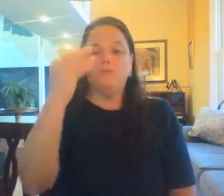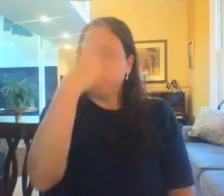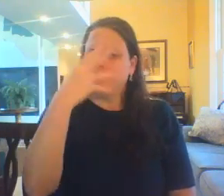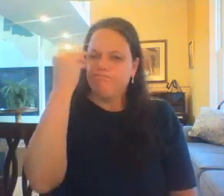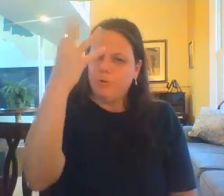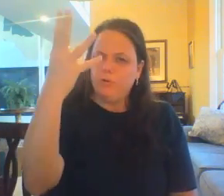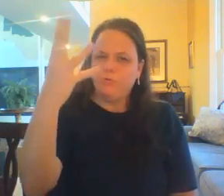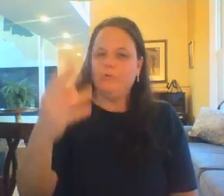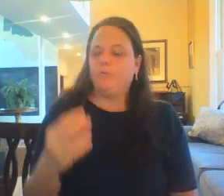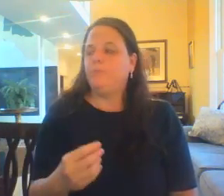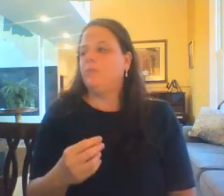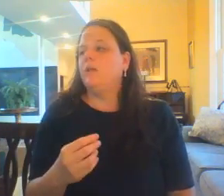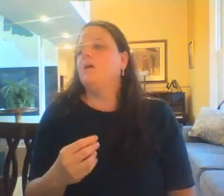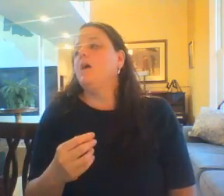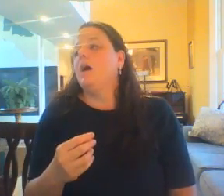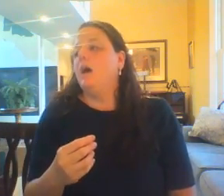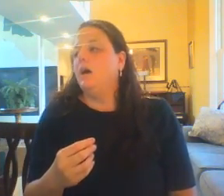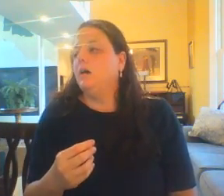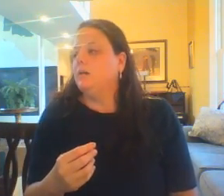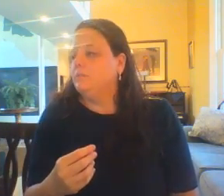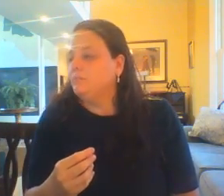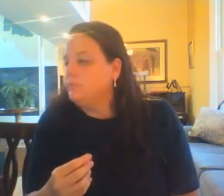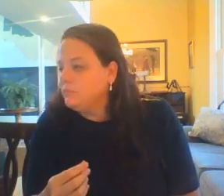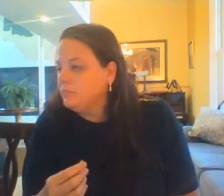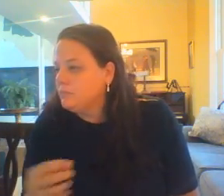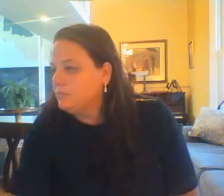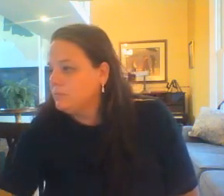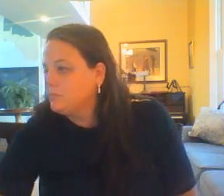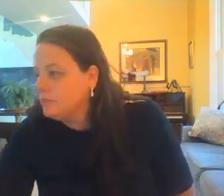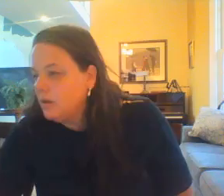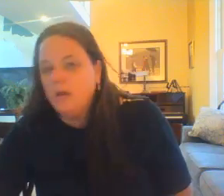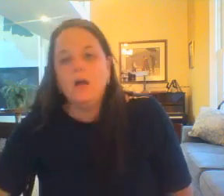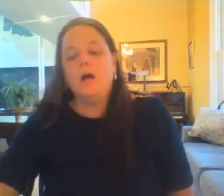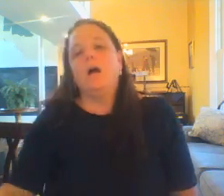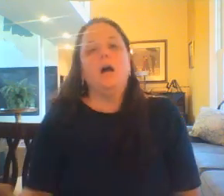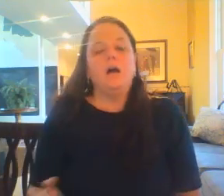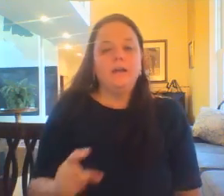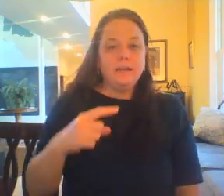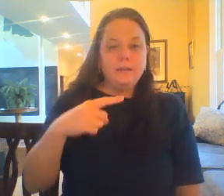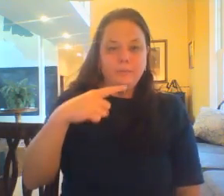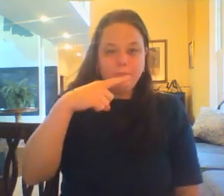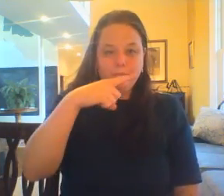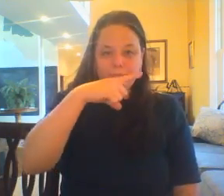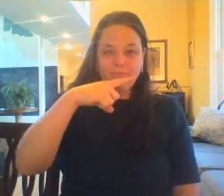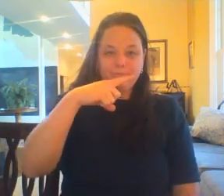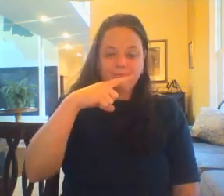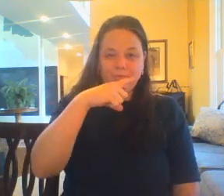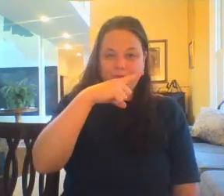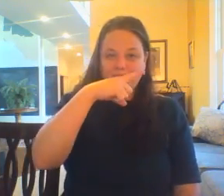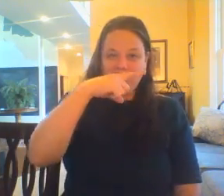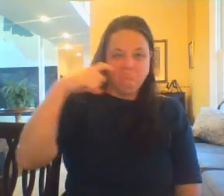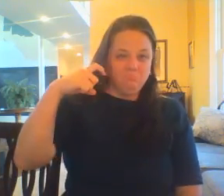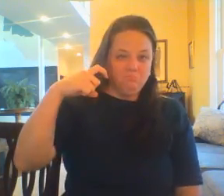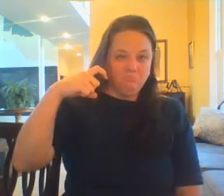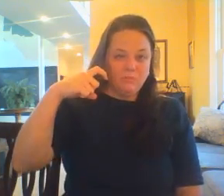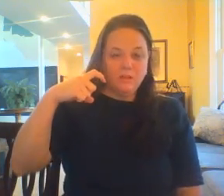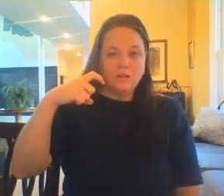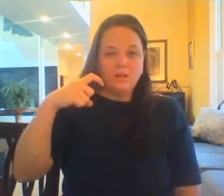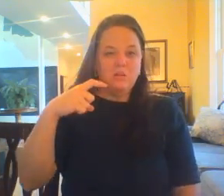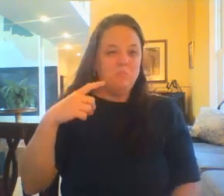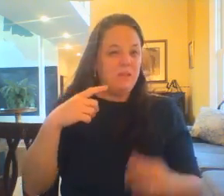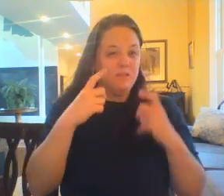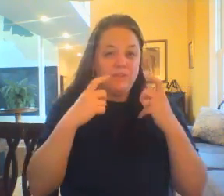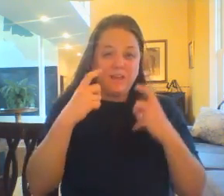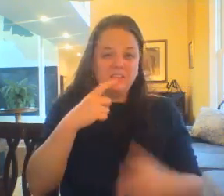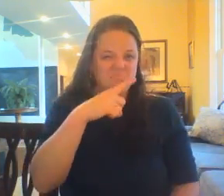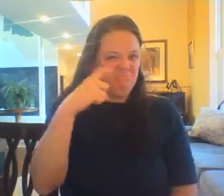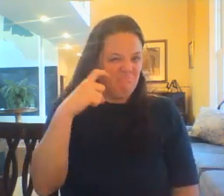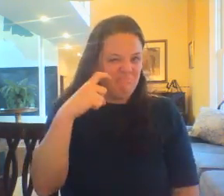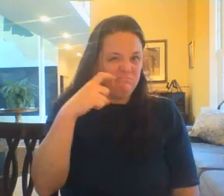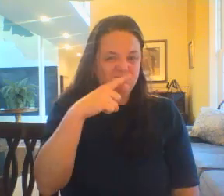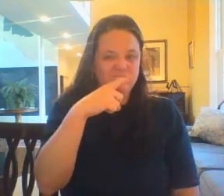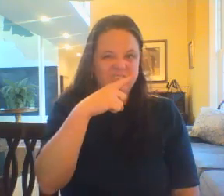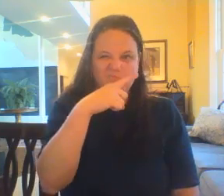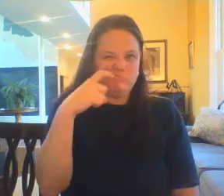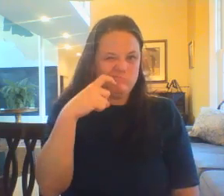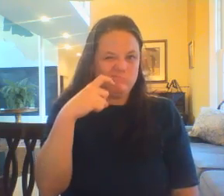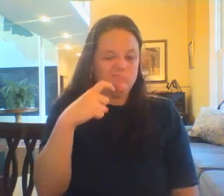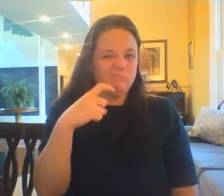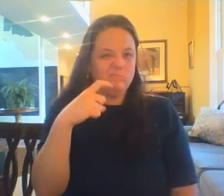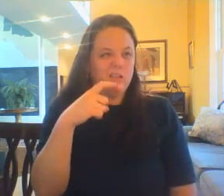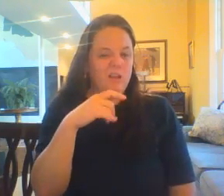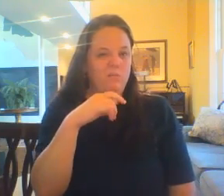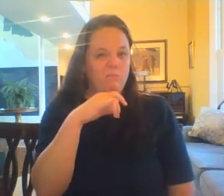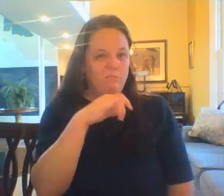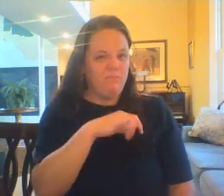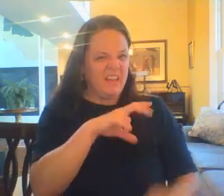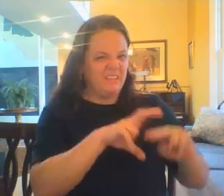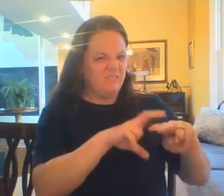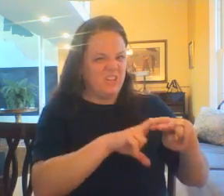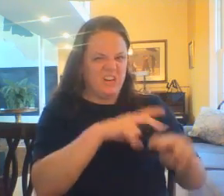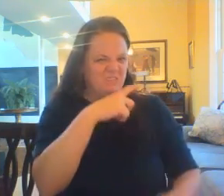beautiful ugly